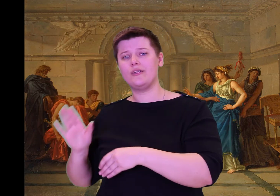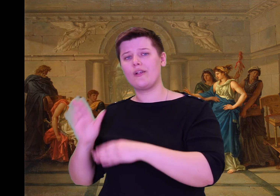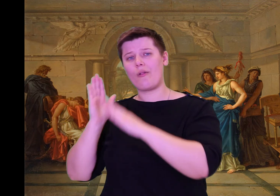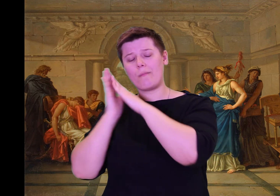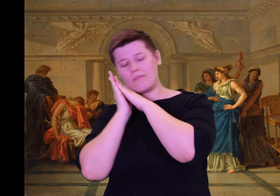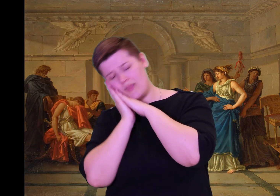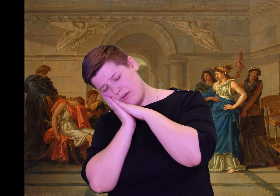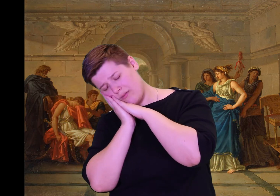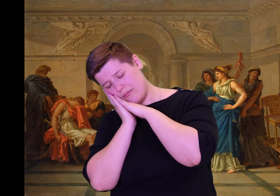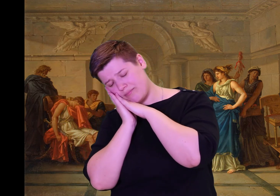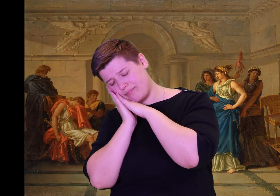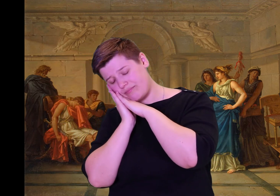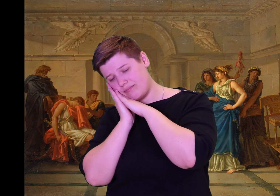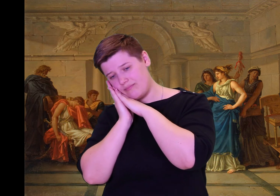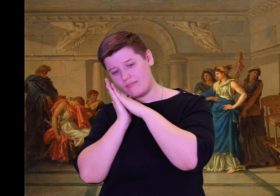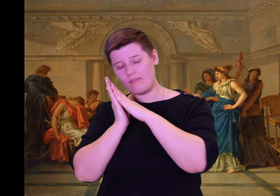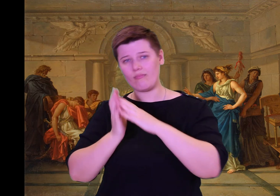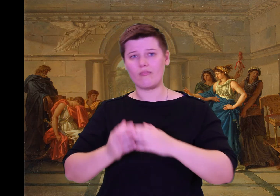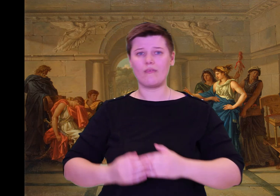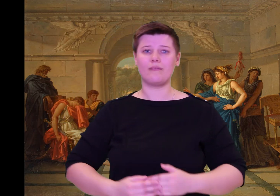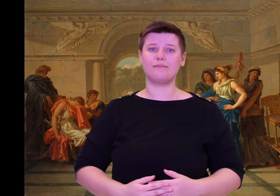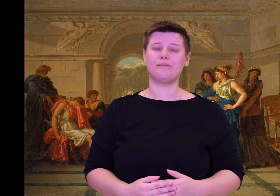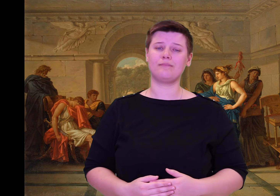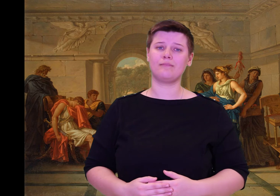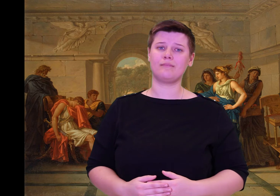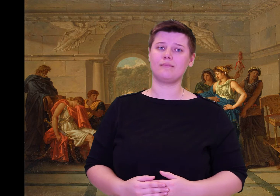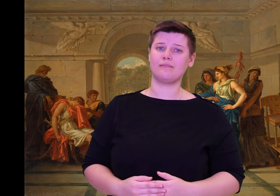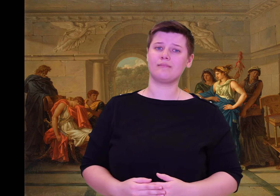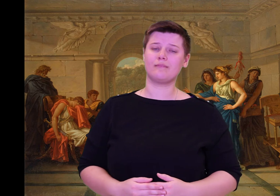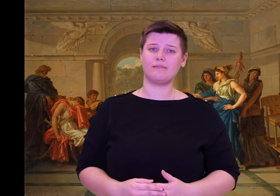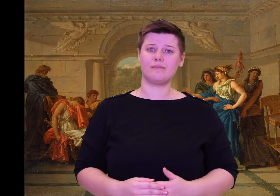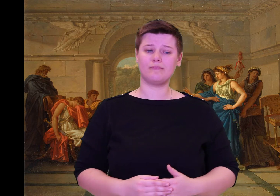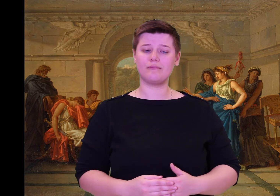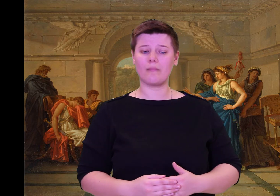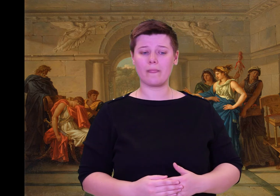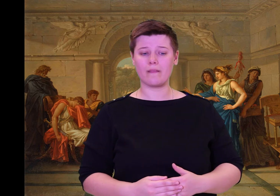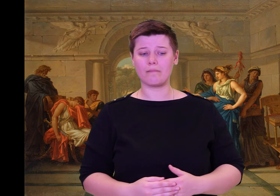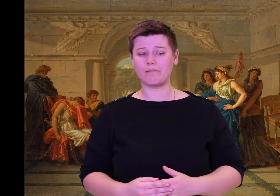like a lion, caught by humans, when they are clustering round him in a circle,